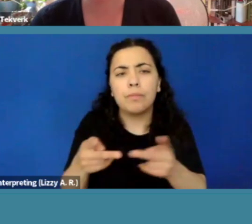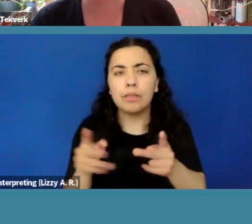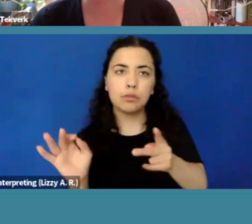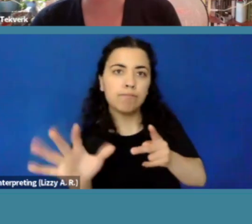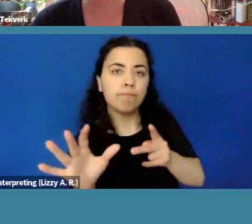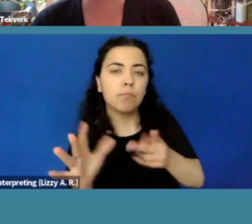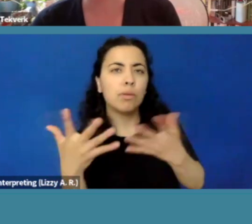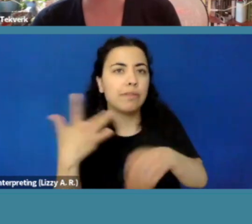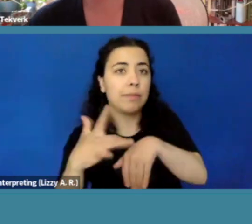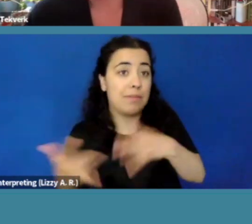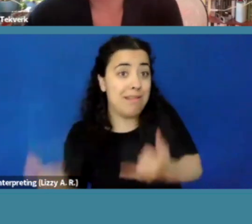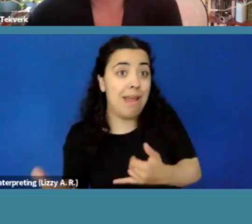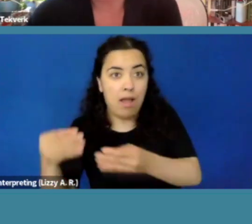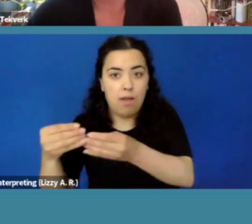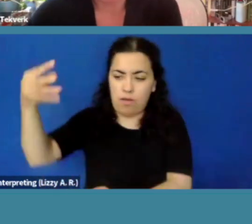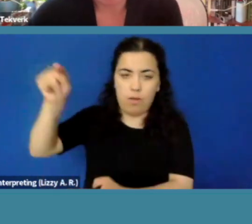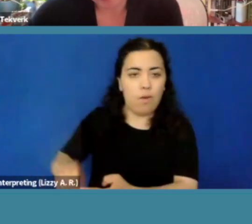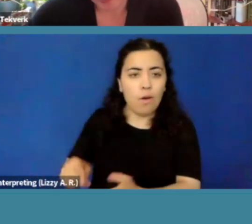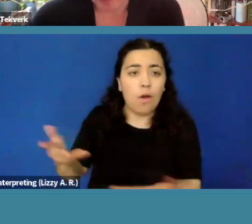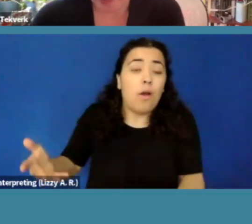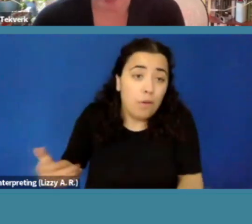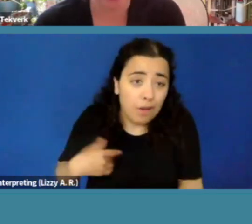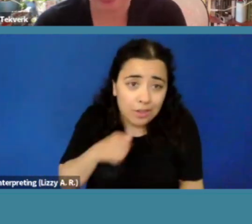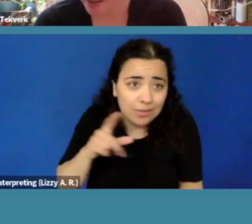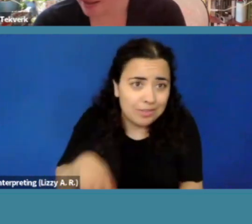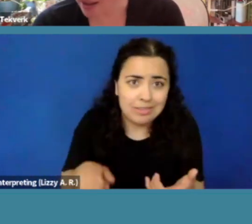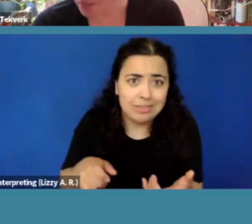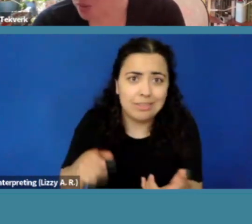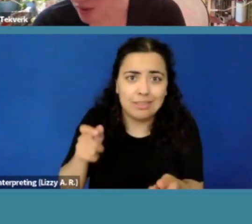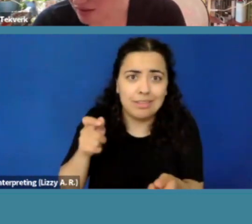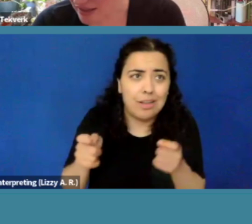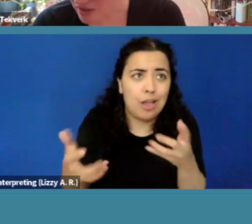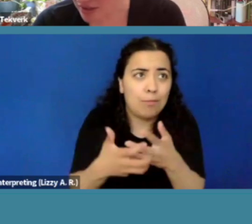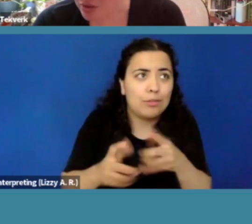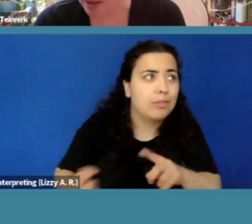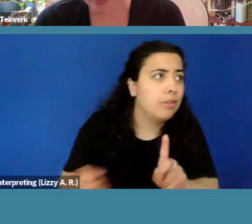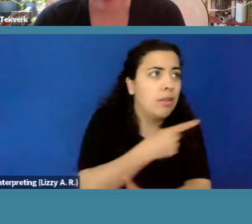so folks can know, Oh, I don't even need to get an accommodation. Great last question.